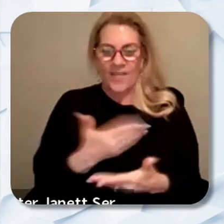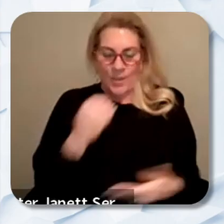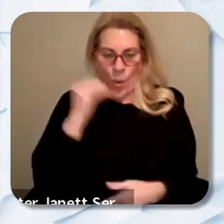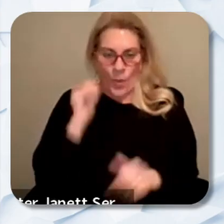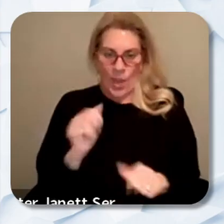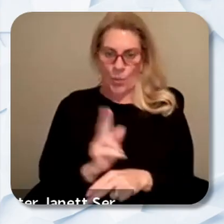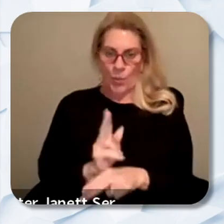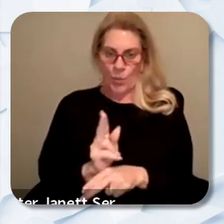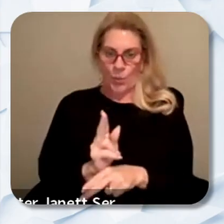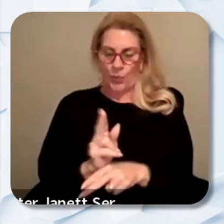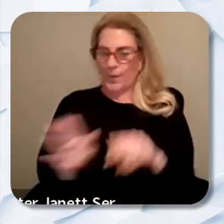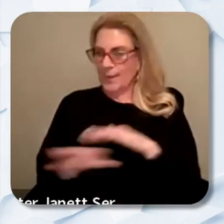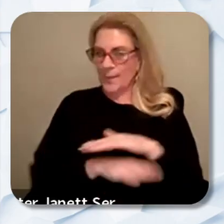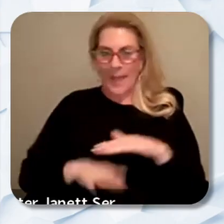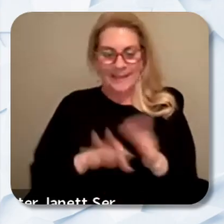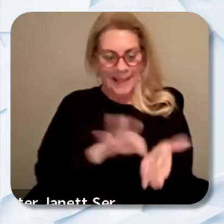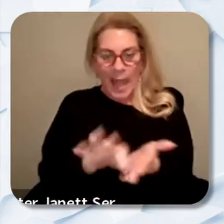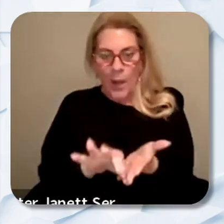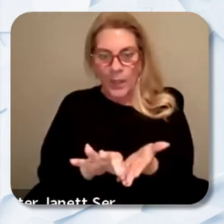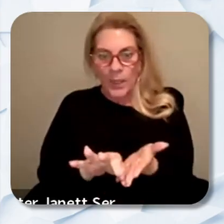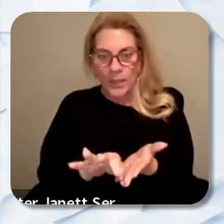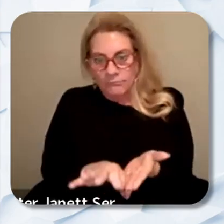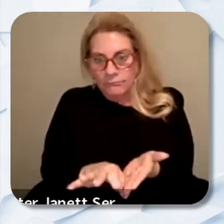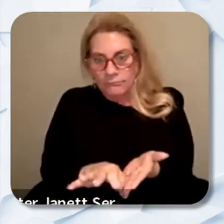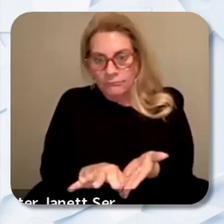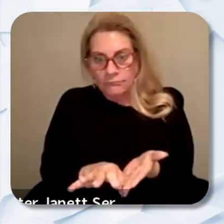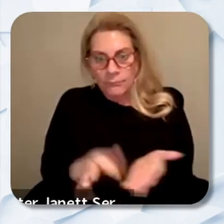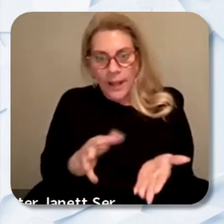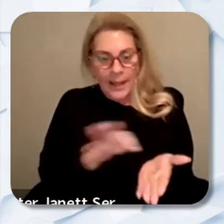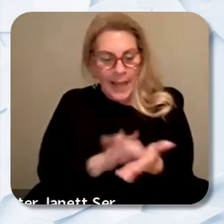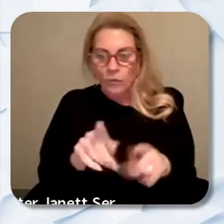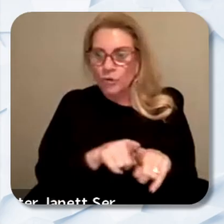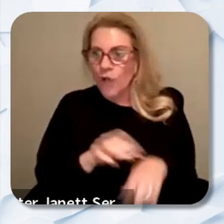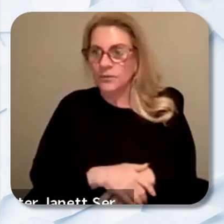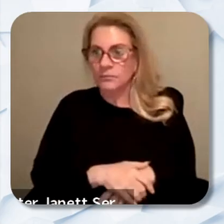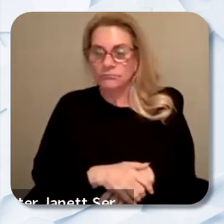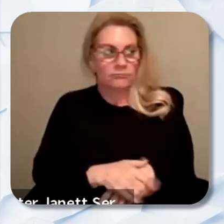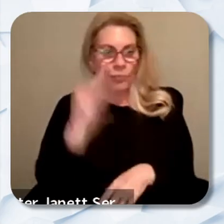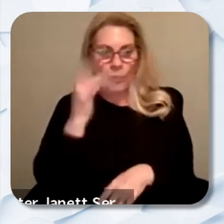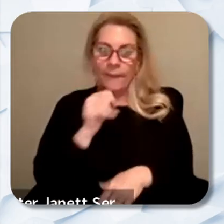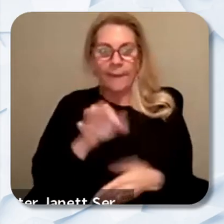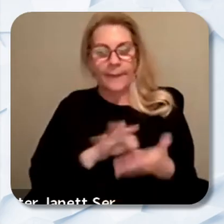it's just basic counting. Why can't you not count your socks? Why can't you not count the cans that